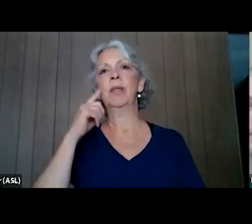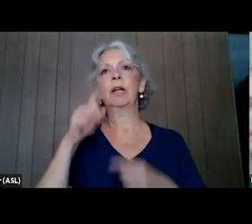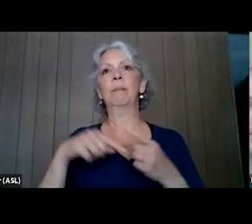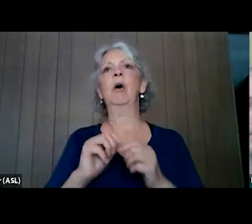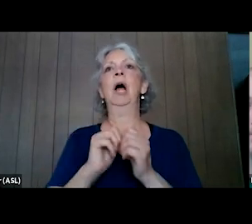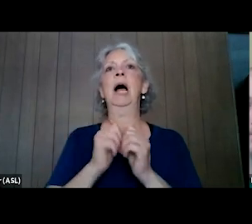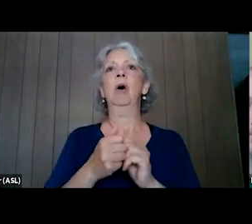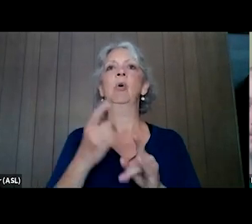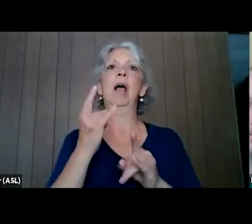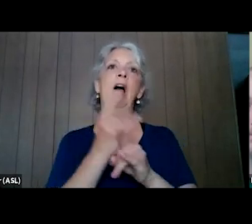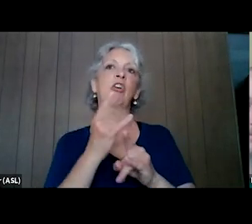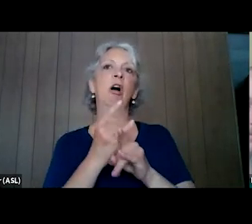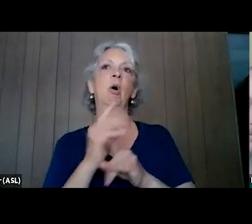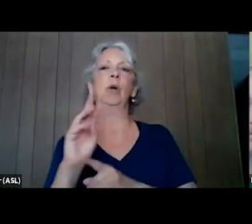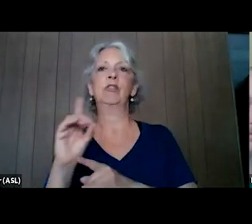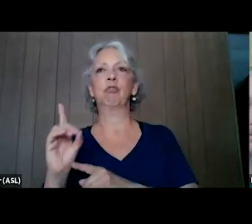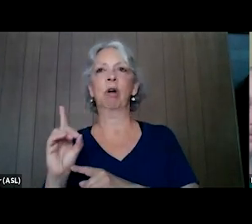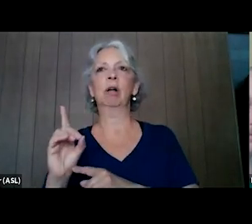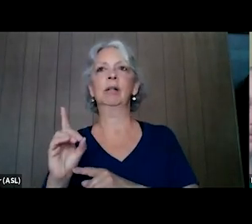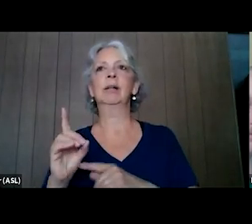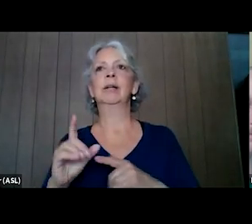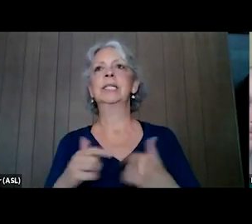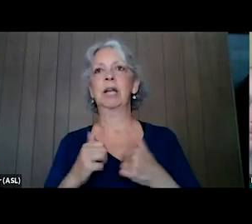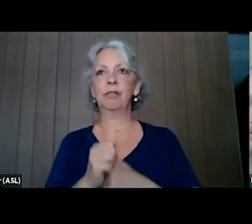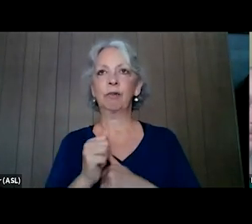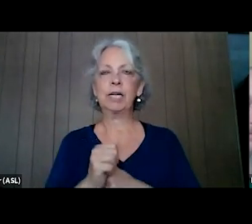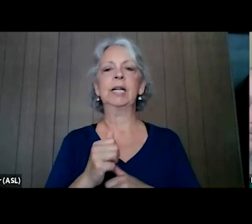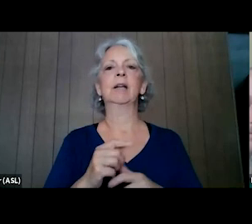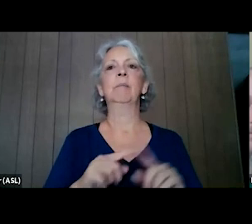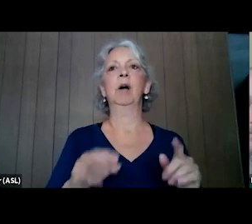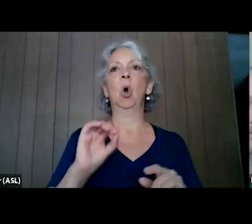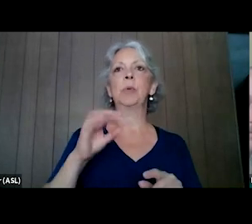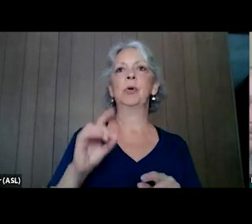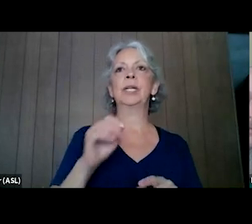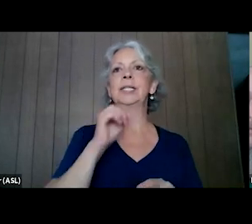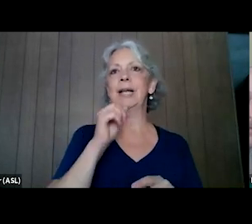alcohol withdrawal is life-threatening, but opioid withdrawal is not life-threatening. So it's not necessarily as viewed